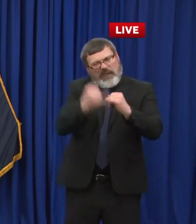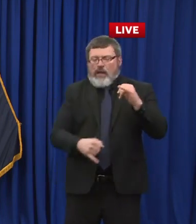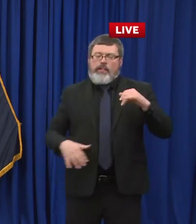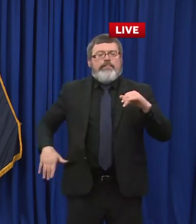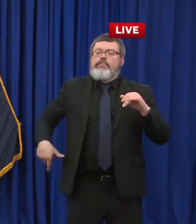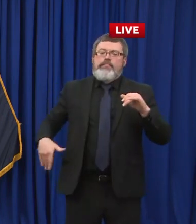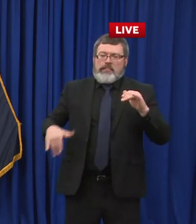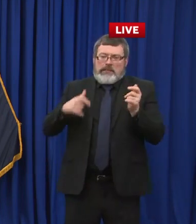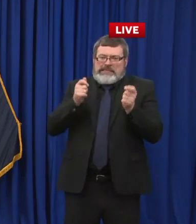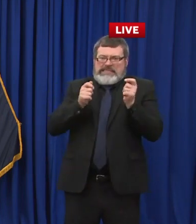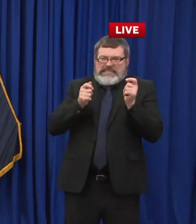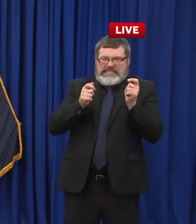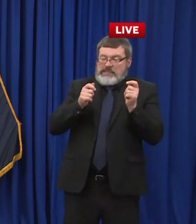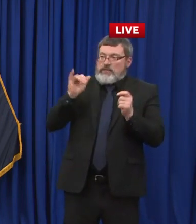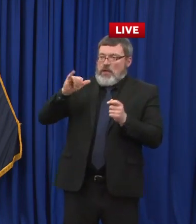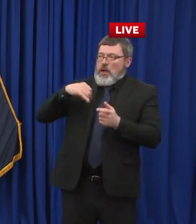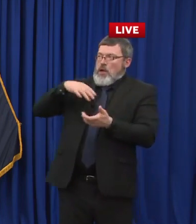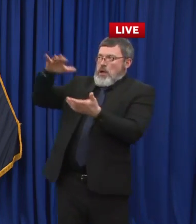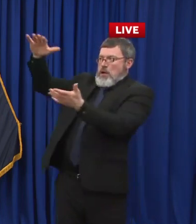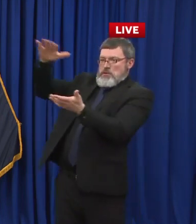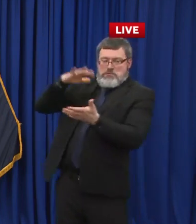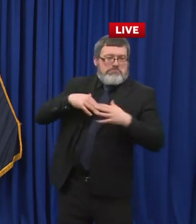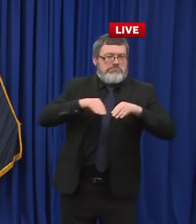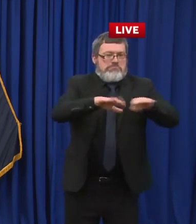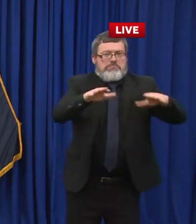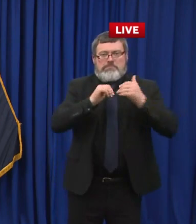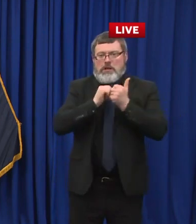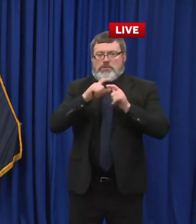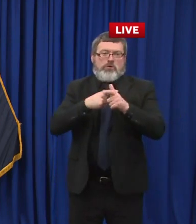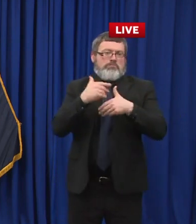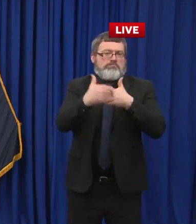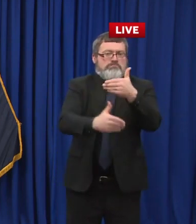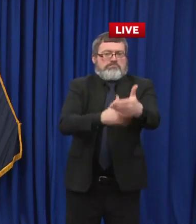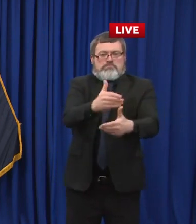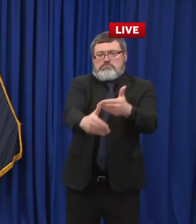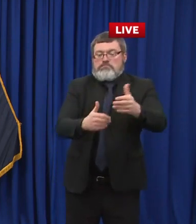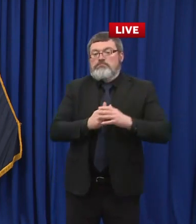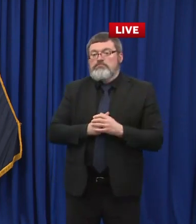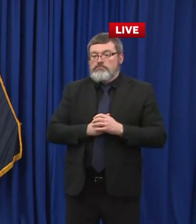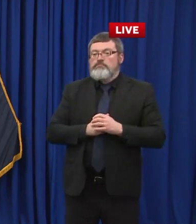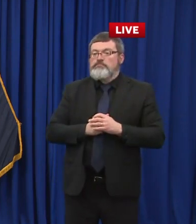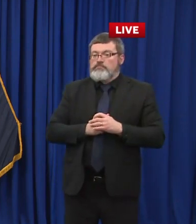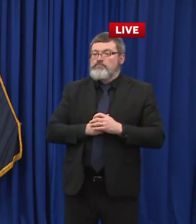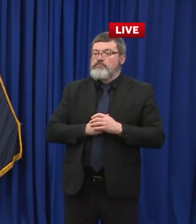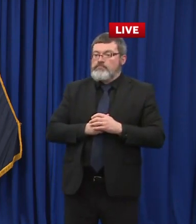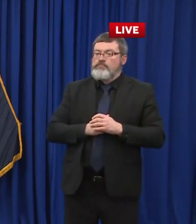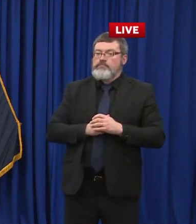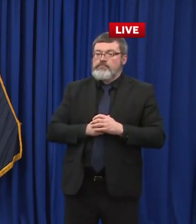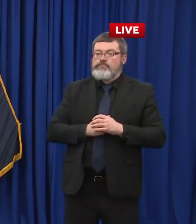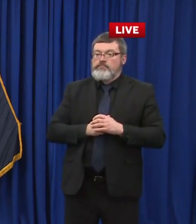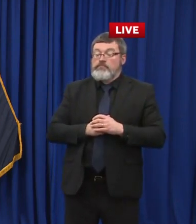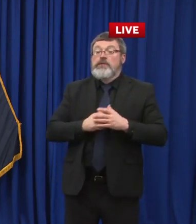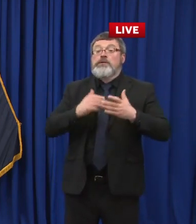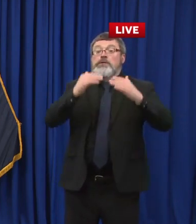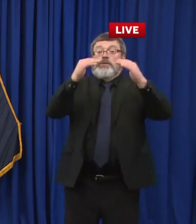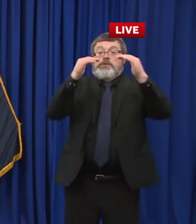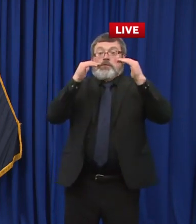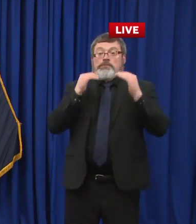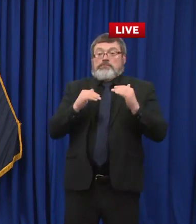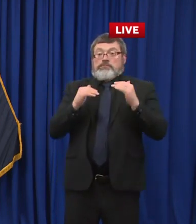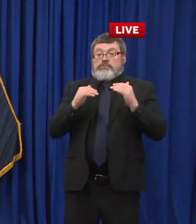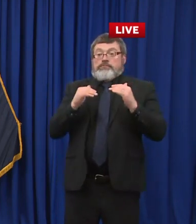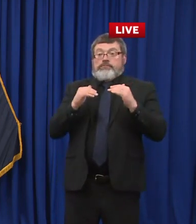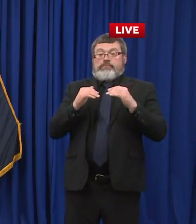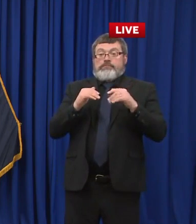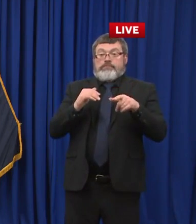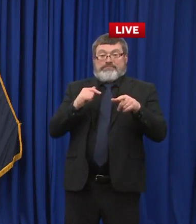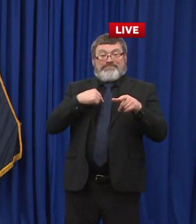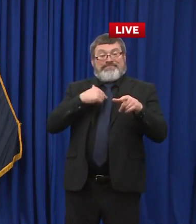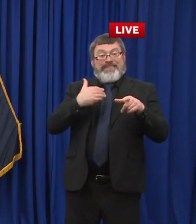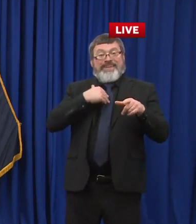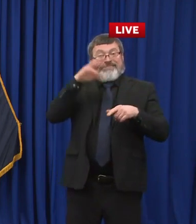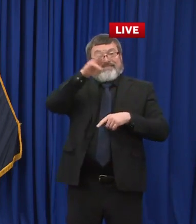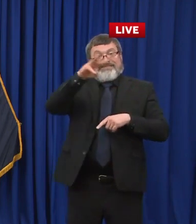WE ARE TWEAKING IT, MAKING SURE WHEN THE VACCINE HITS THE GROUND THAT WE ARE GOING TO BE READY.